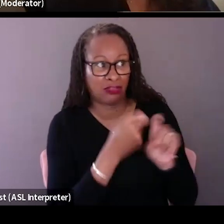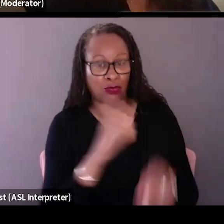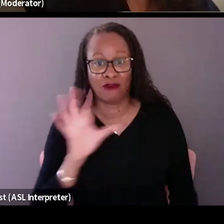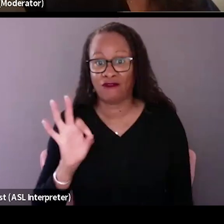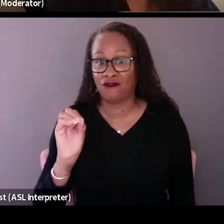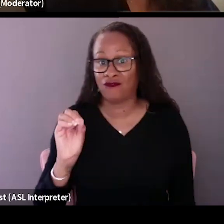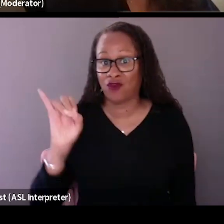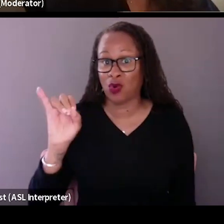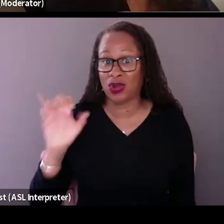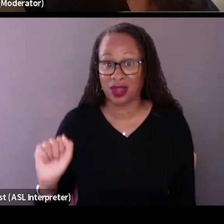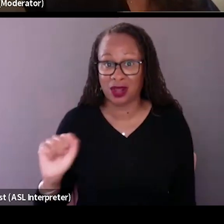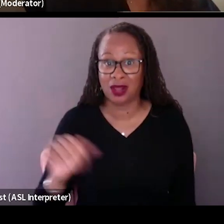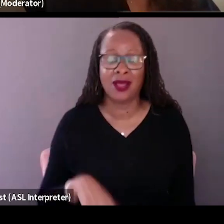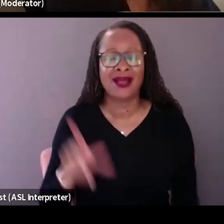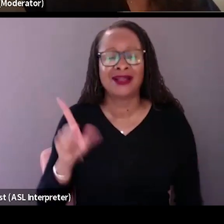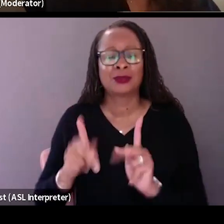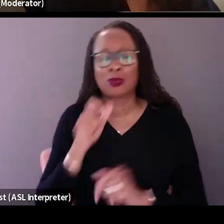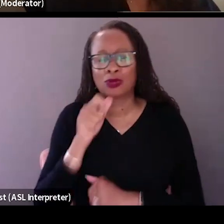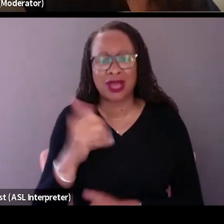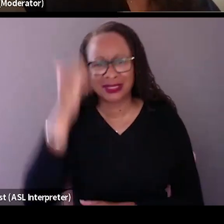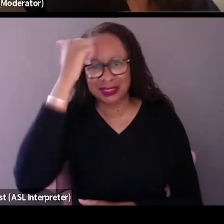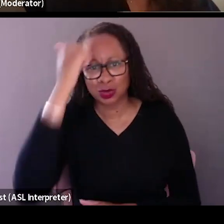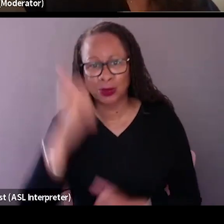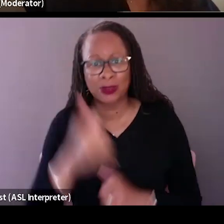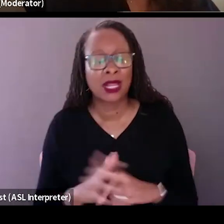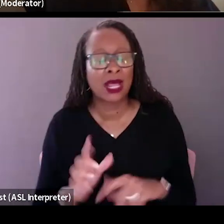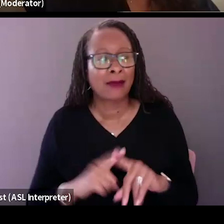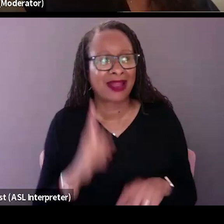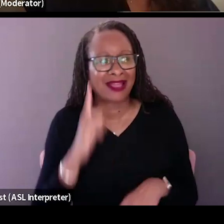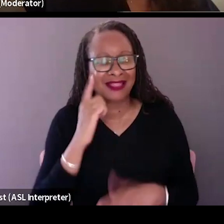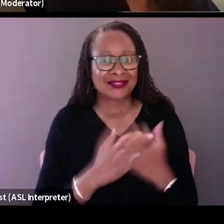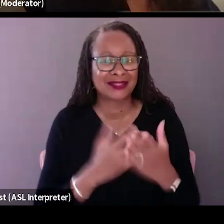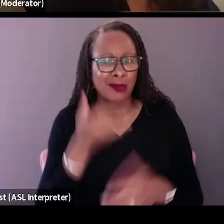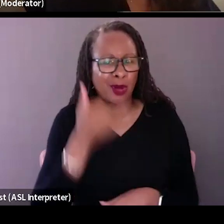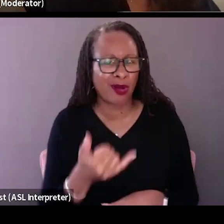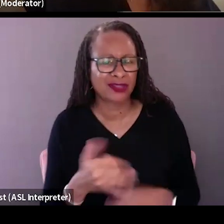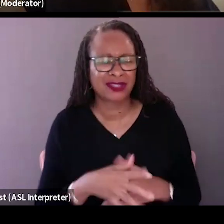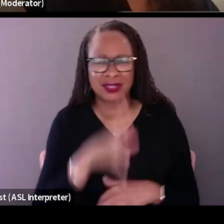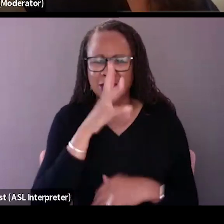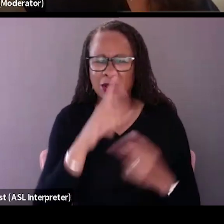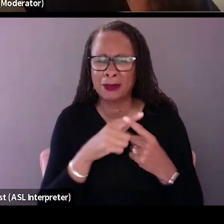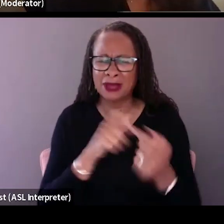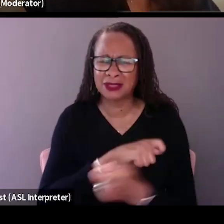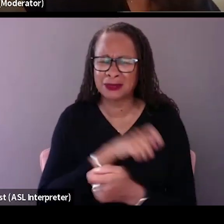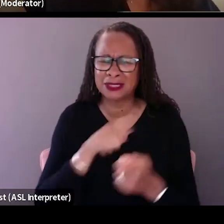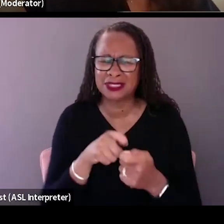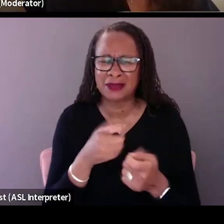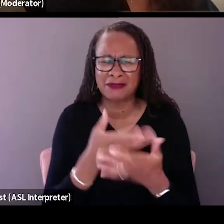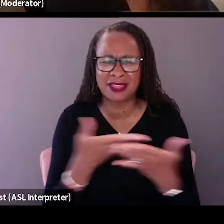I think there may have been calls that were, you know, they were talking about certain things that were about something else.